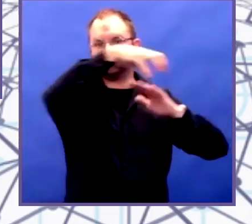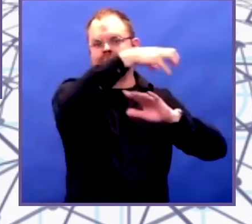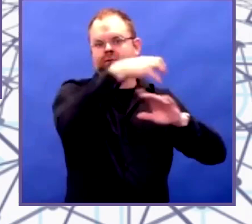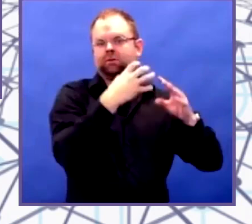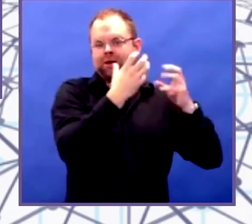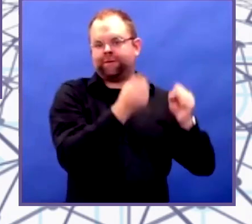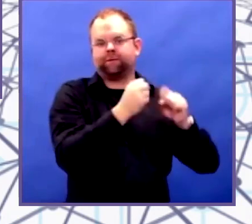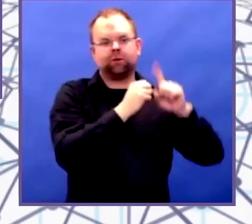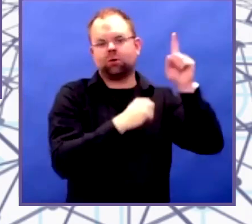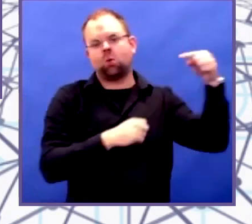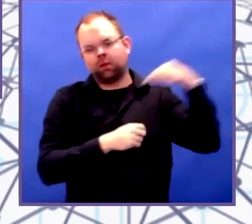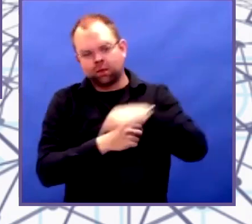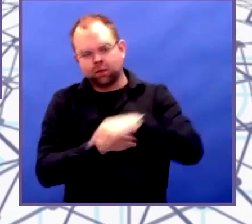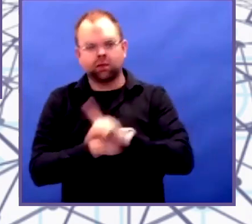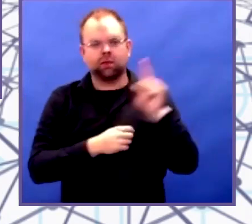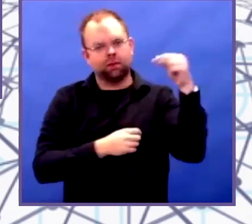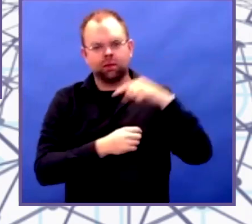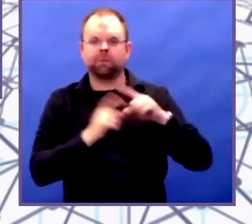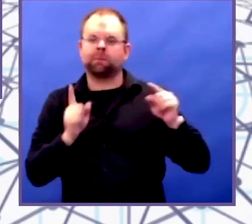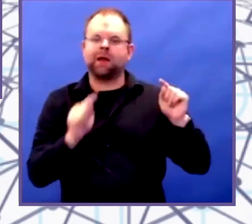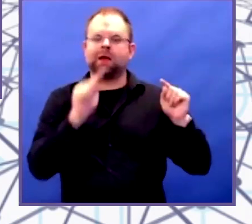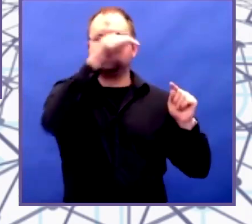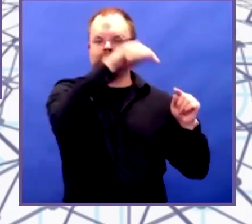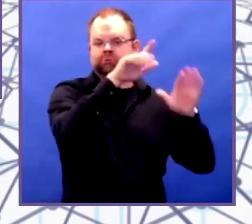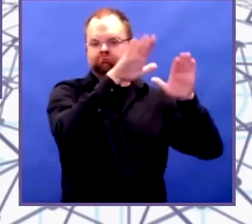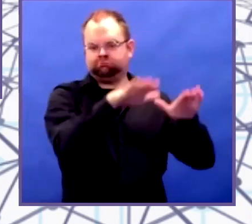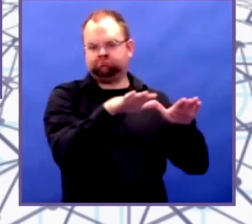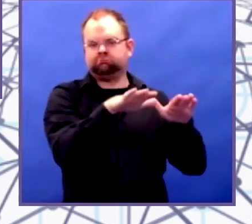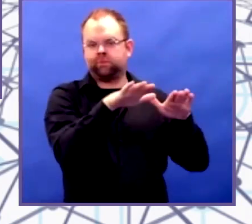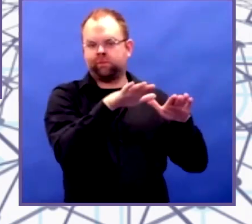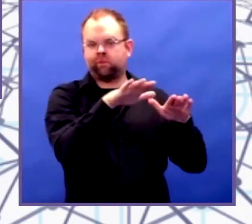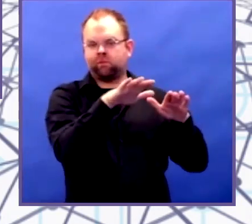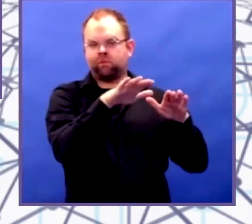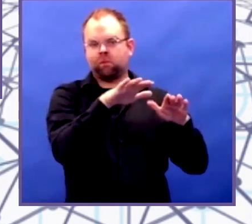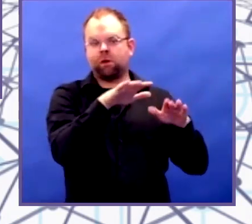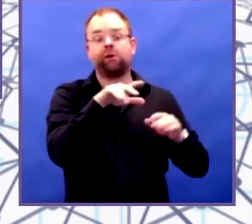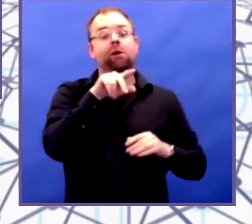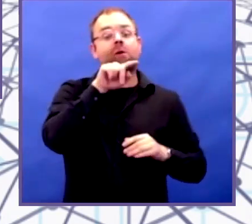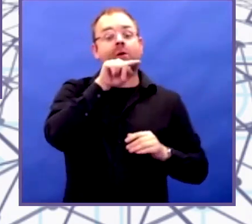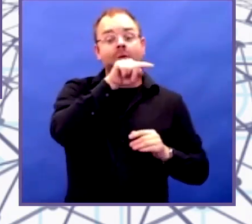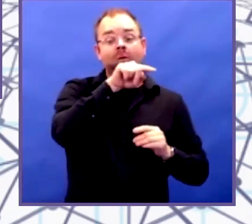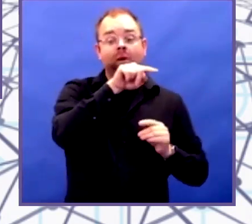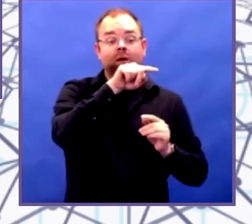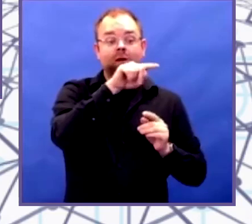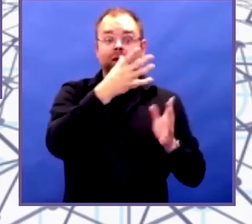I think those are clear interventions that are not only useful for regular citizens,